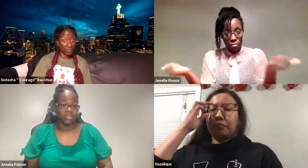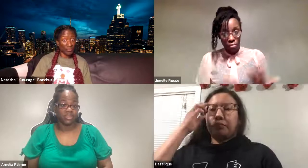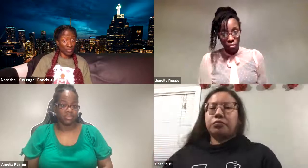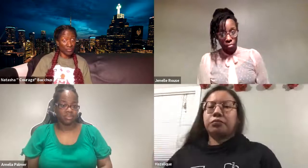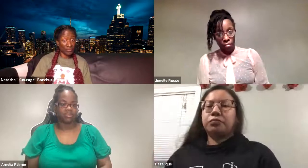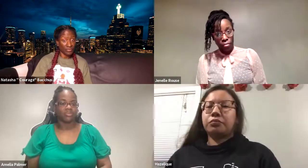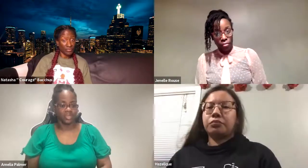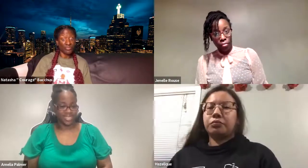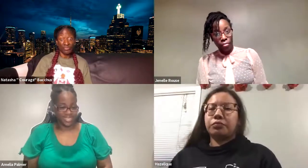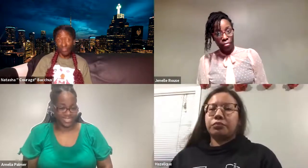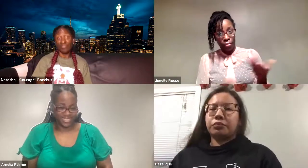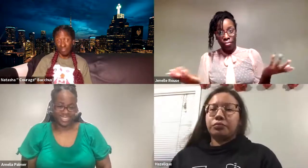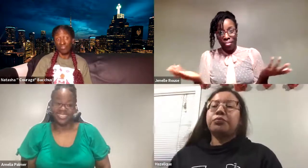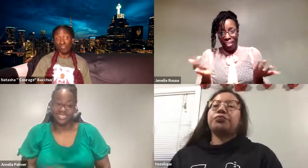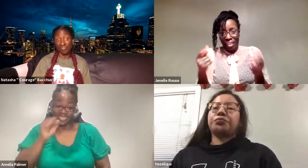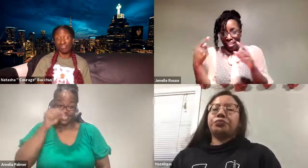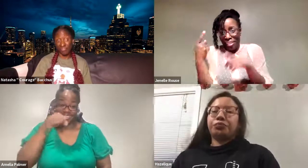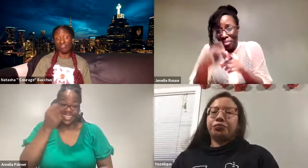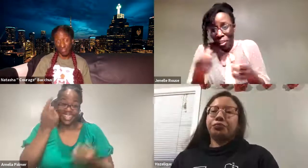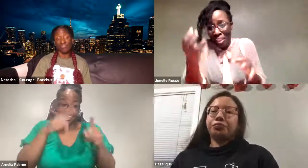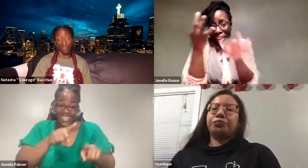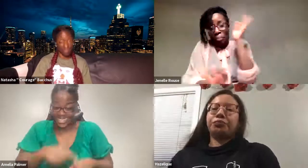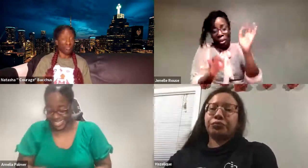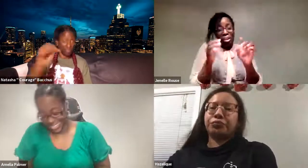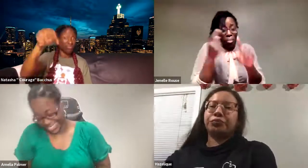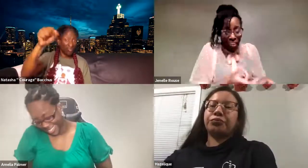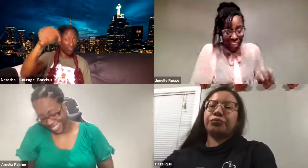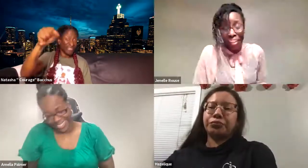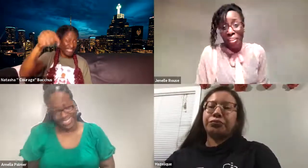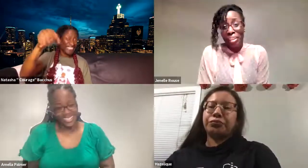language-- oh i'm sorry, indigenous sign language is something that's